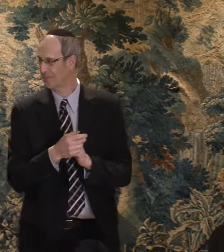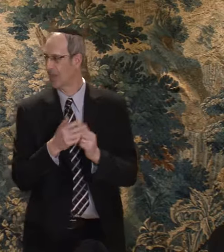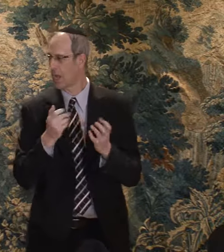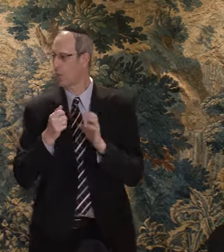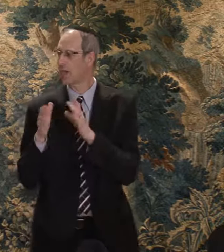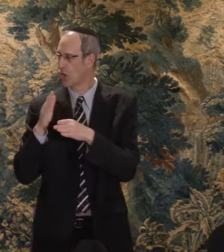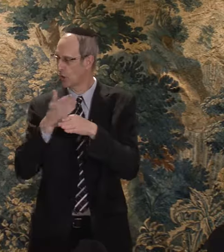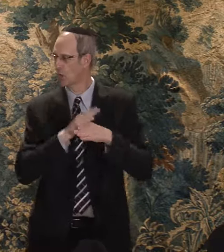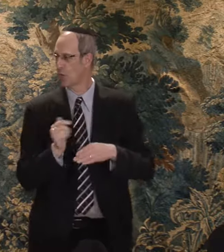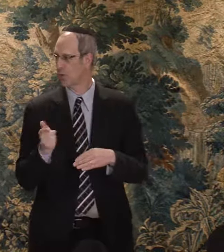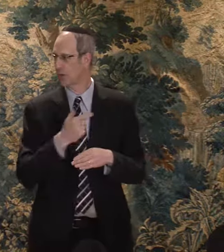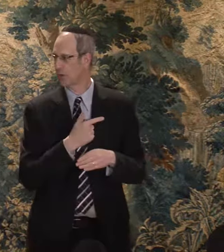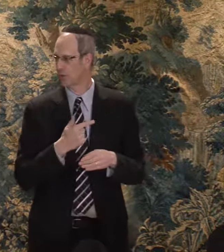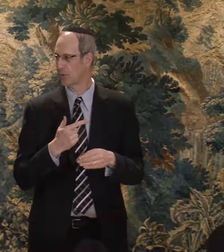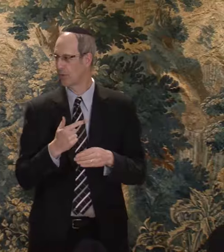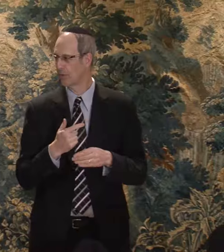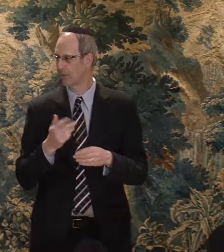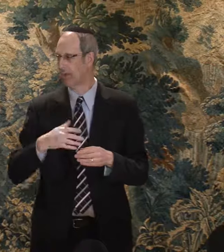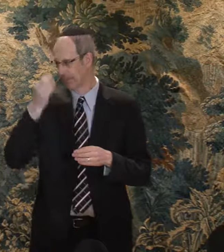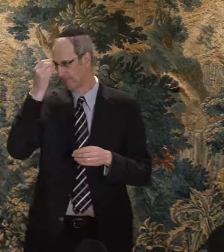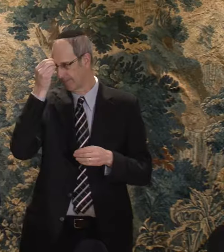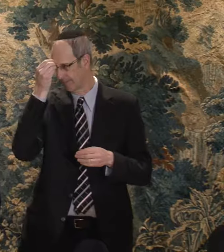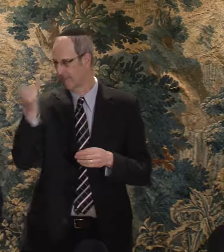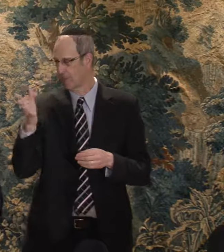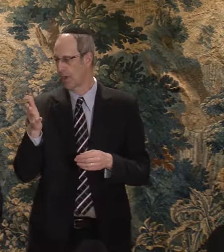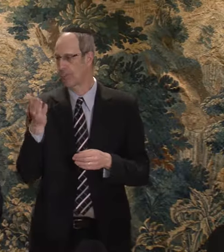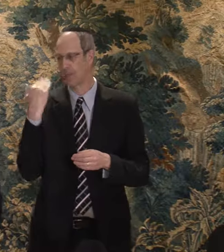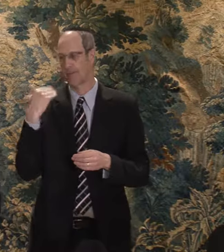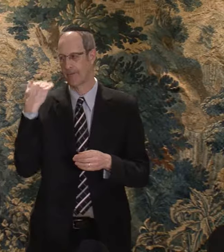share with you something that I told them that I feel is the essence of why